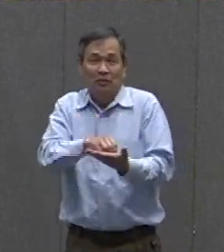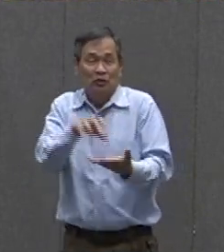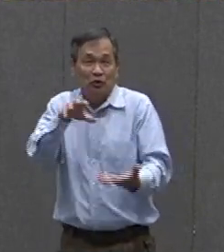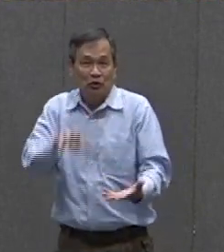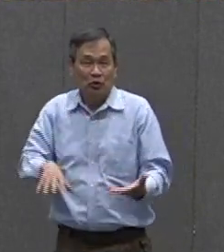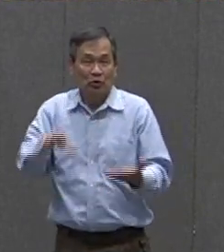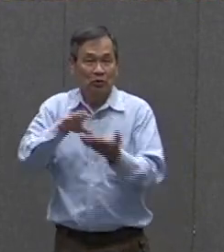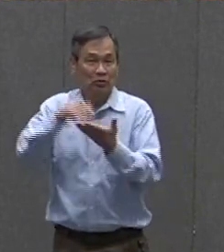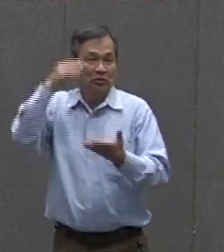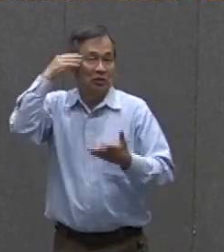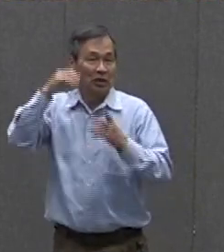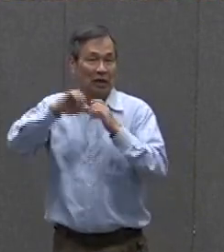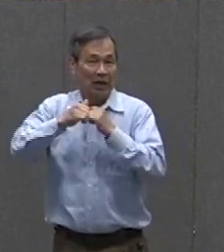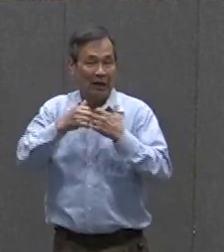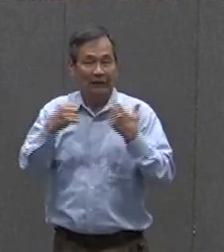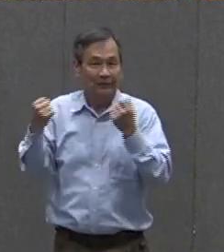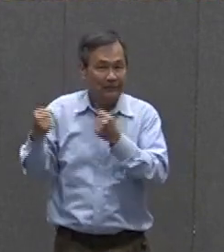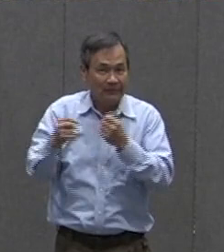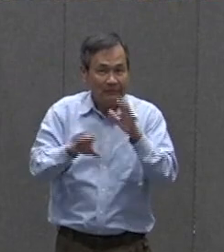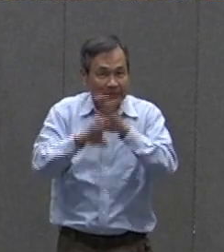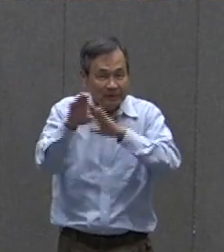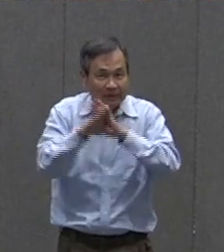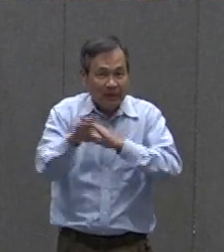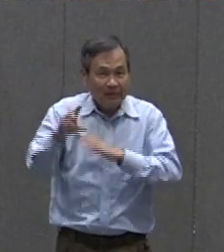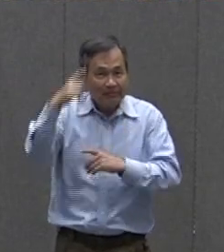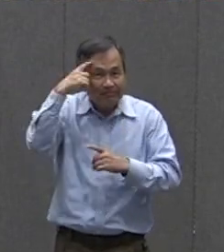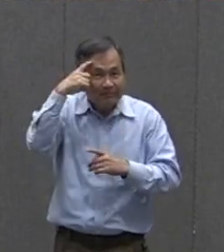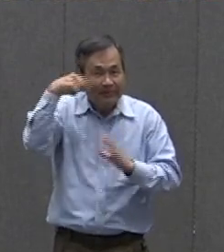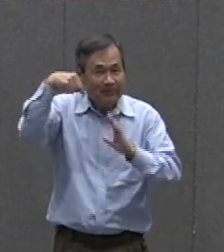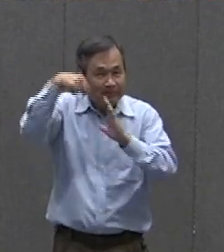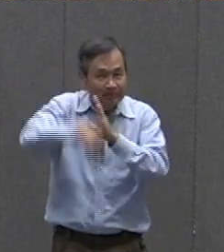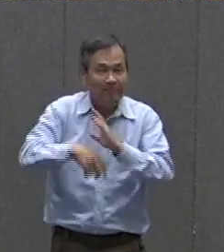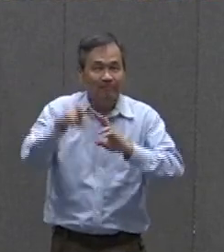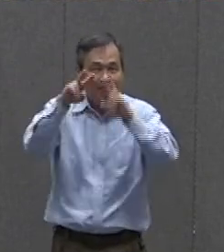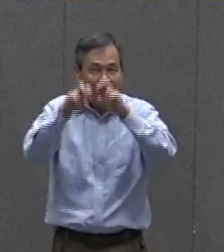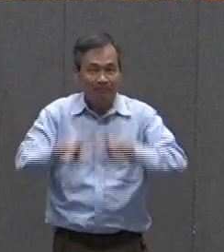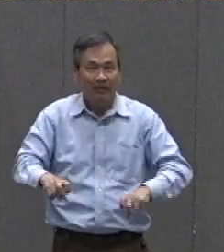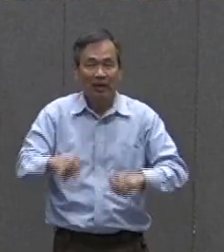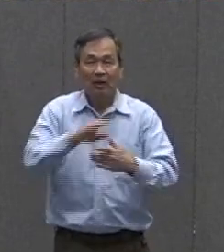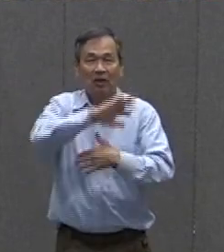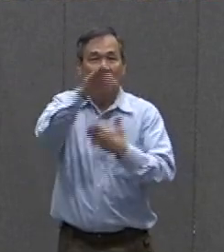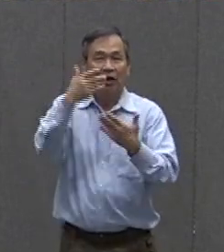and solve problems. And those are all part of what we call the Standards of Mathematical Practice